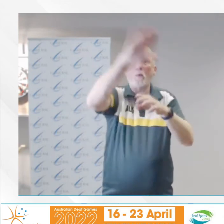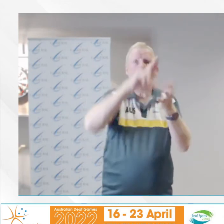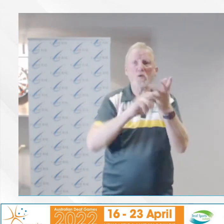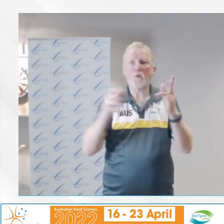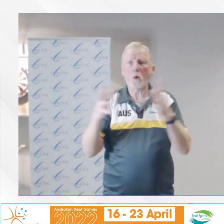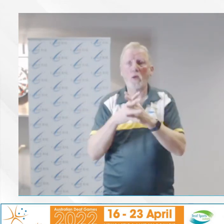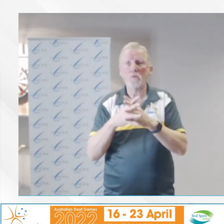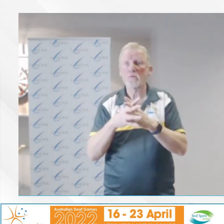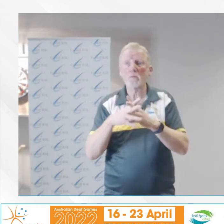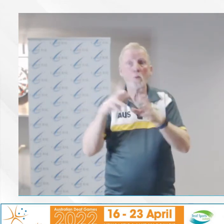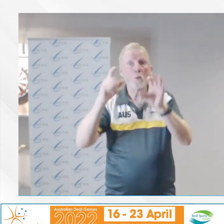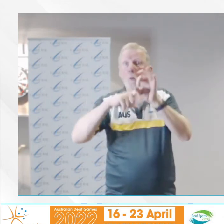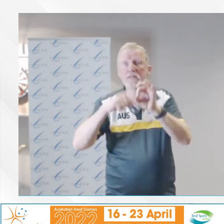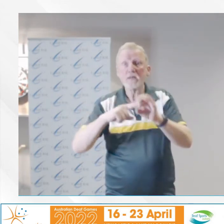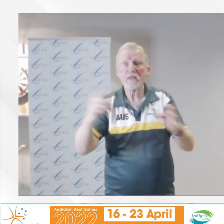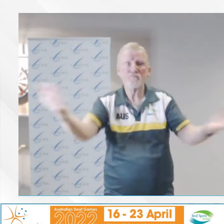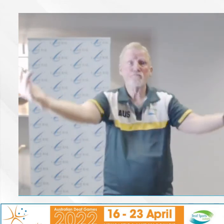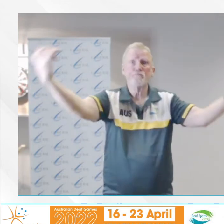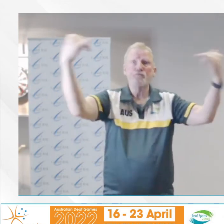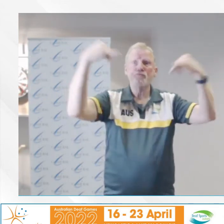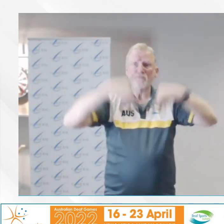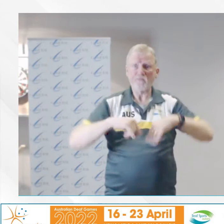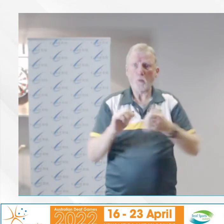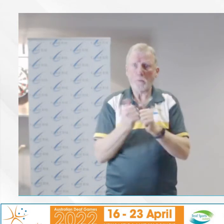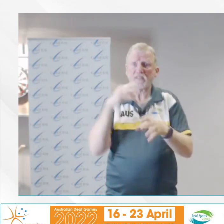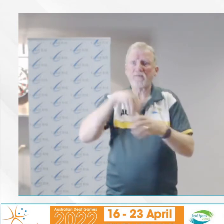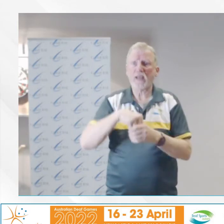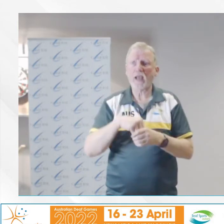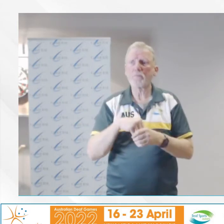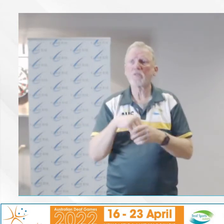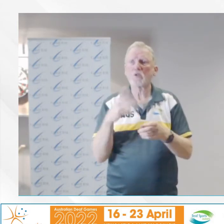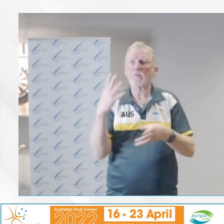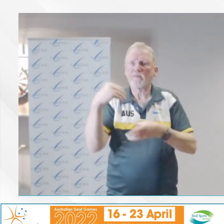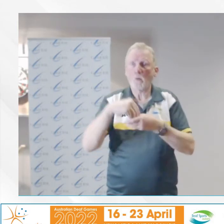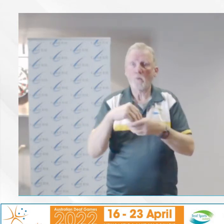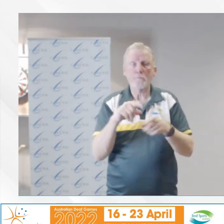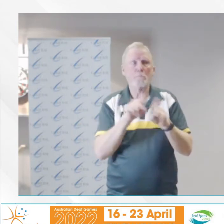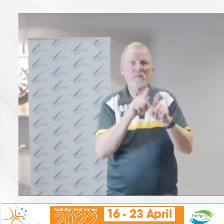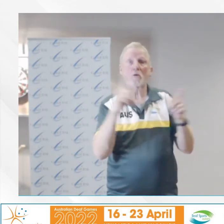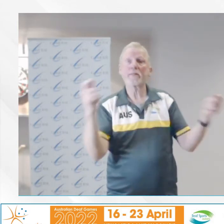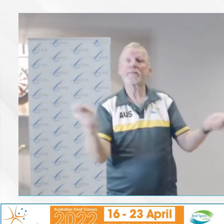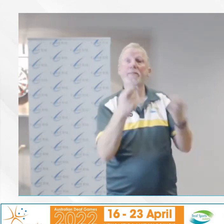surrounding areas all across new south wales even queensland we want them to come and be involved